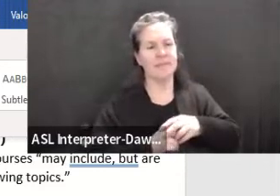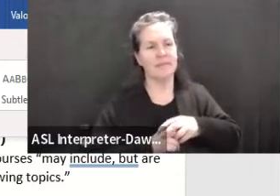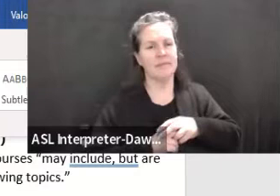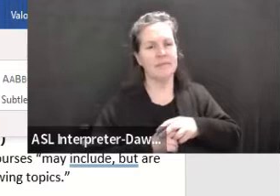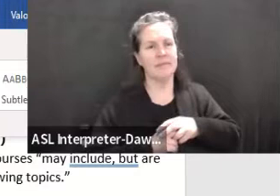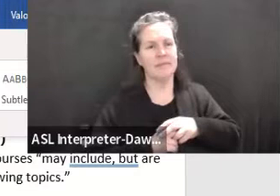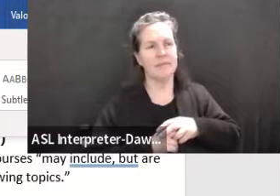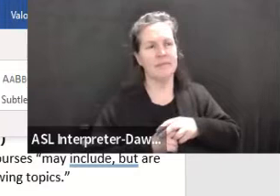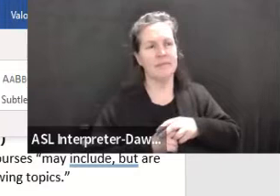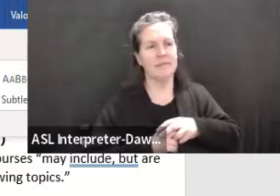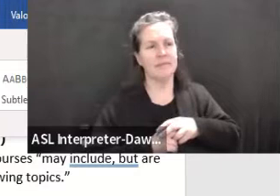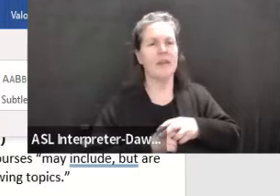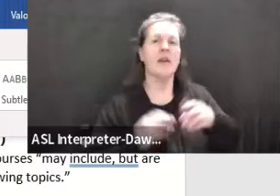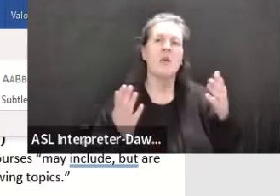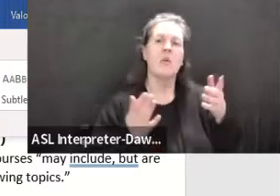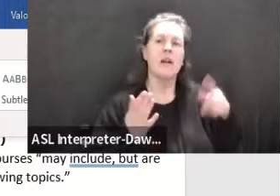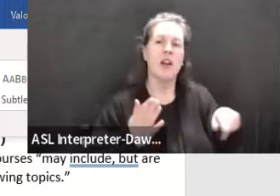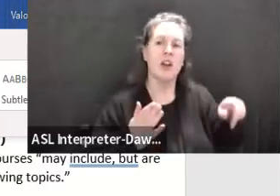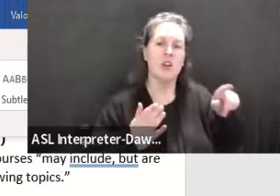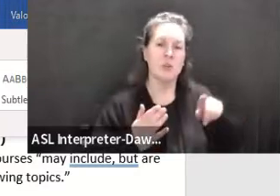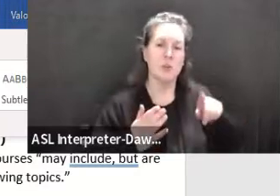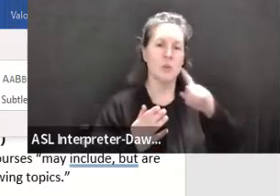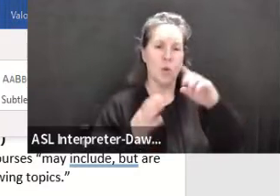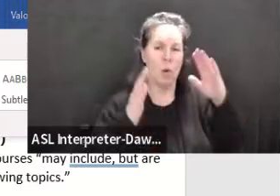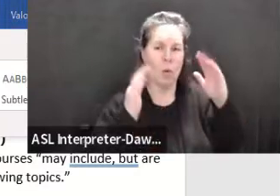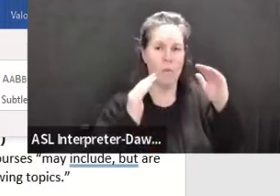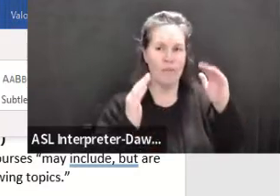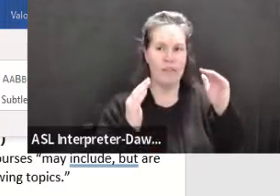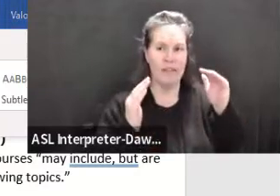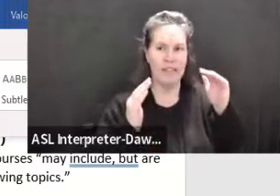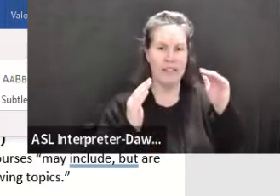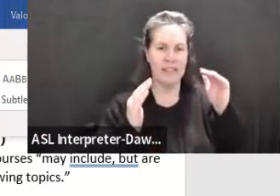what are you guys hopefully obtaining?